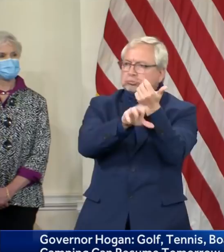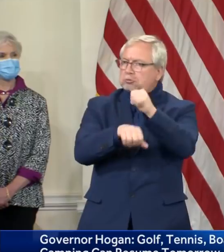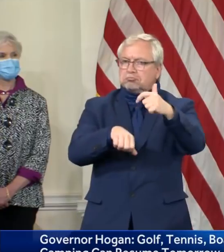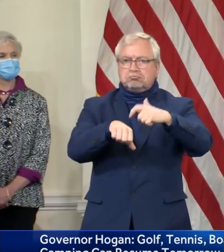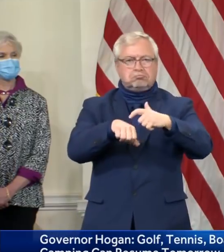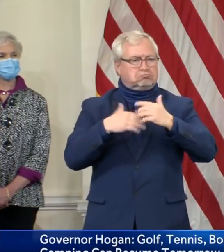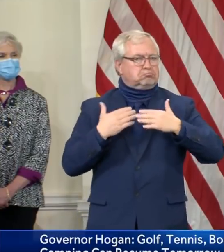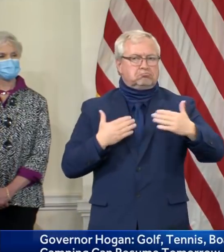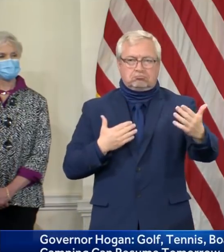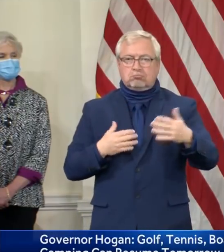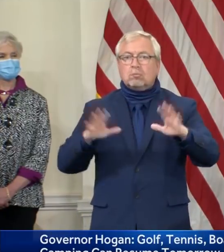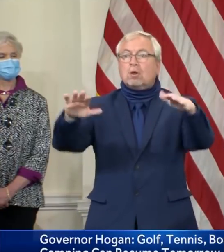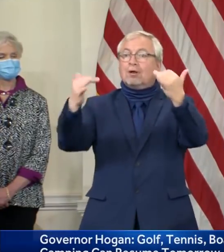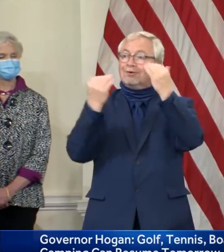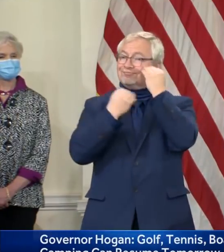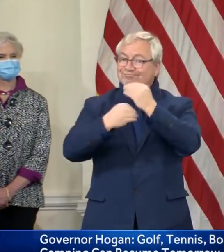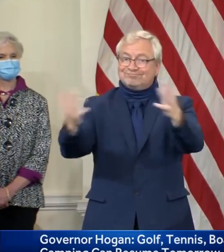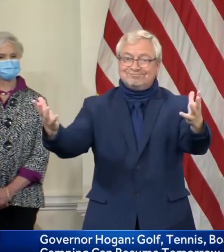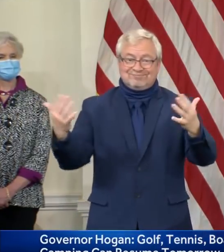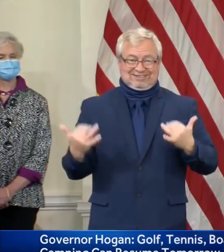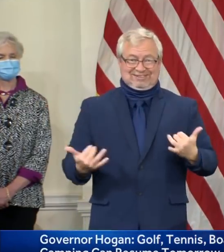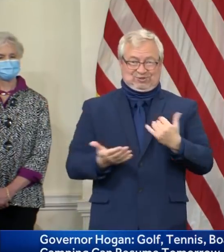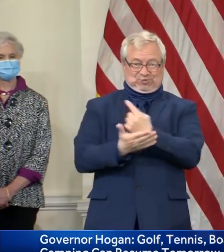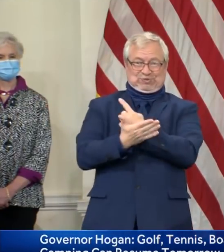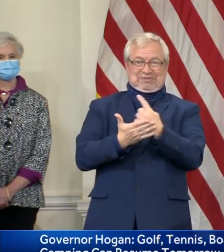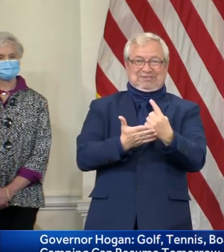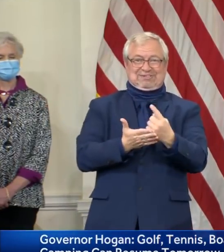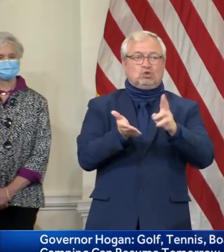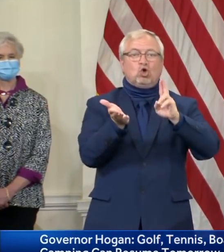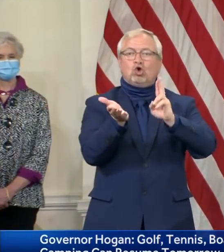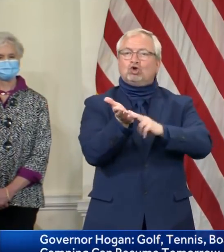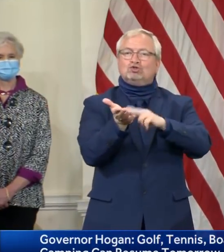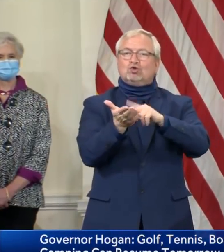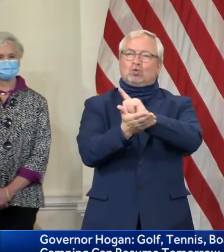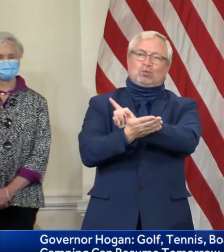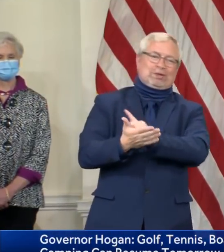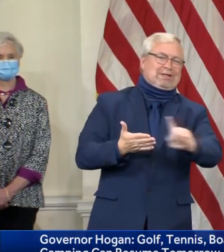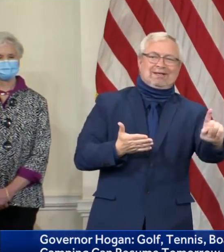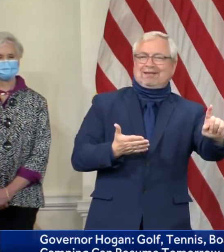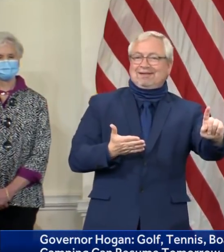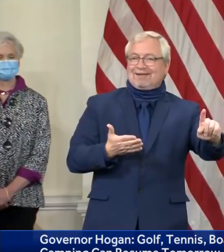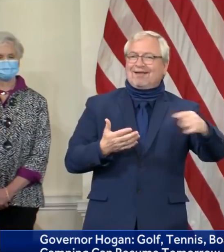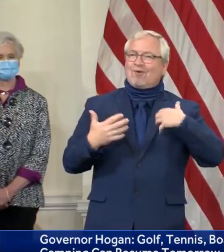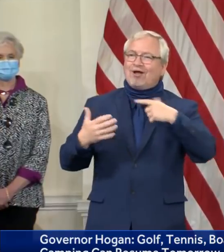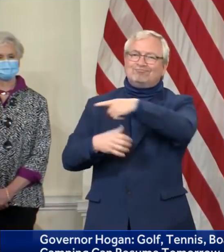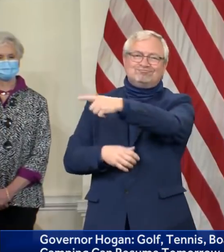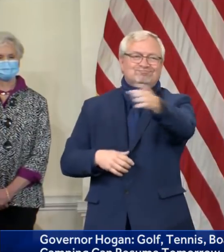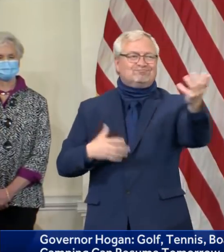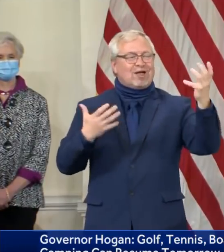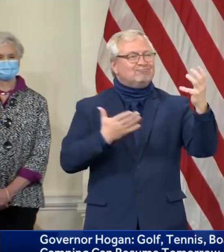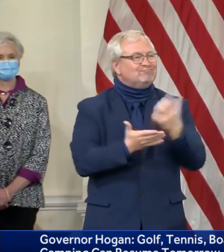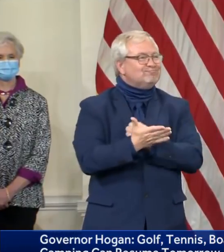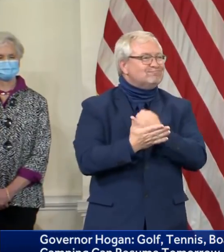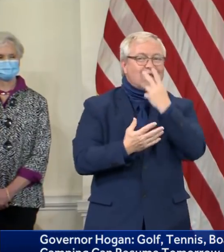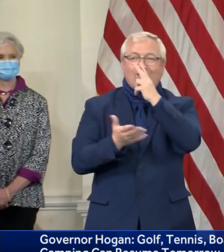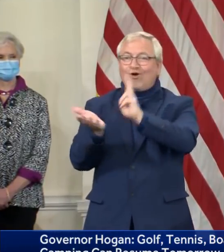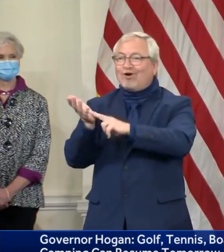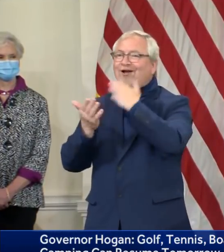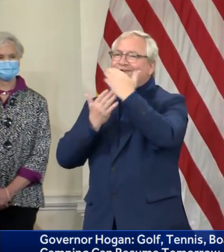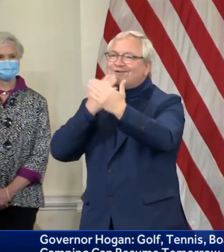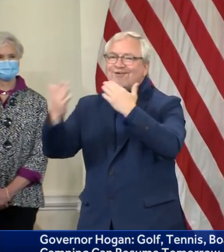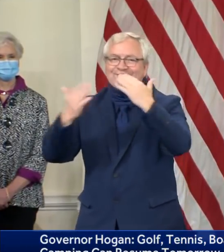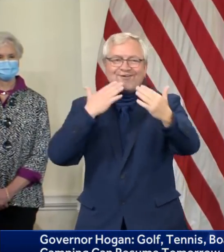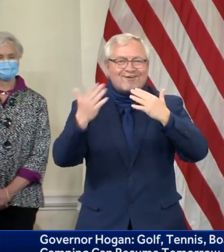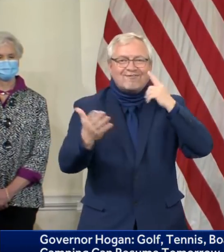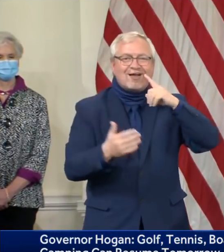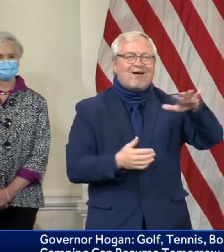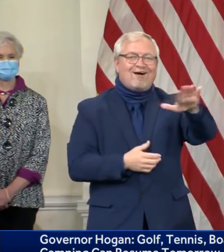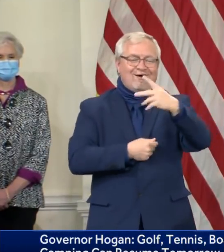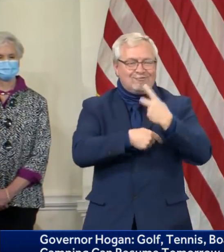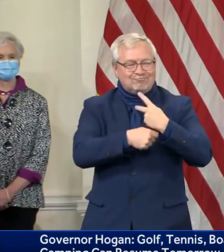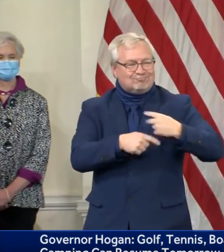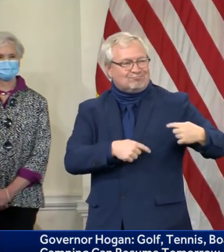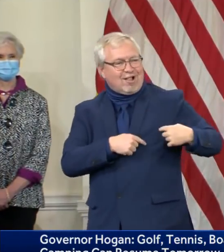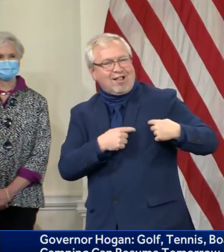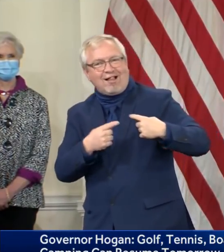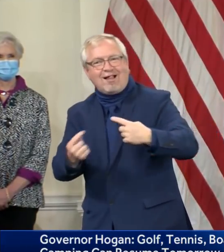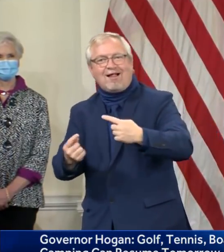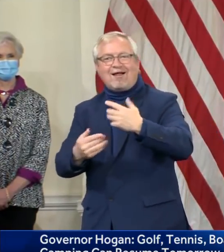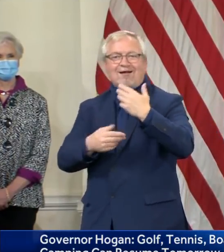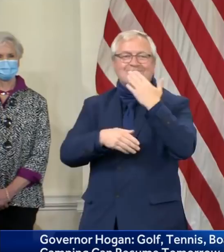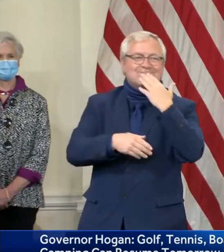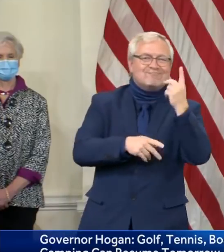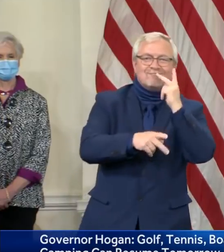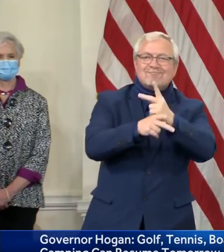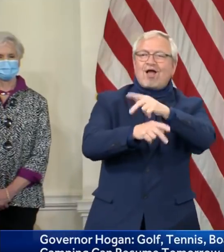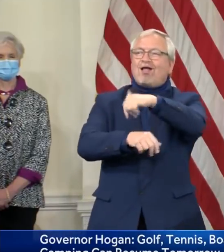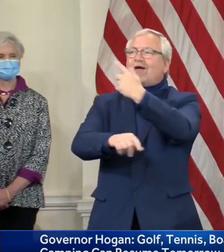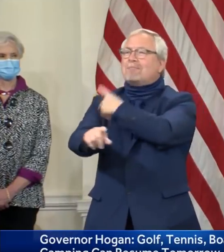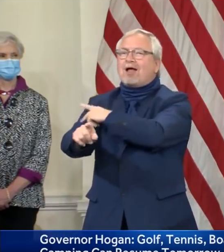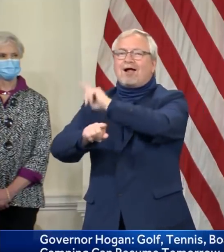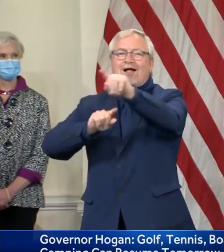I WANT TO BE SURE TO GIVE AN OPPORTUNITY TO THANK ALL THE NURSES ON THE FRONTLINES LINES OF OUR HEALTH CARE SYSTEM IN OUR STATE.